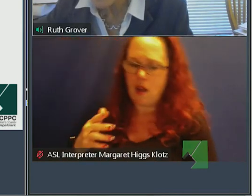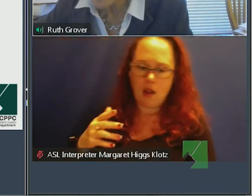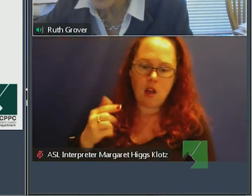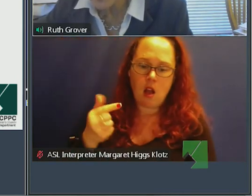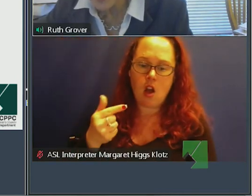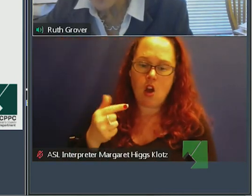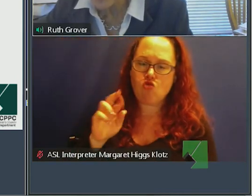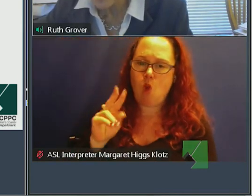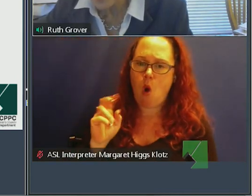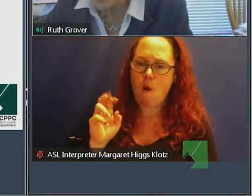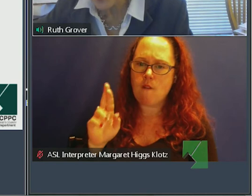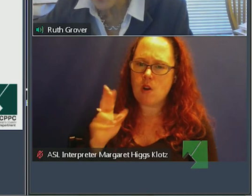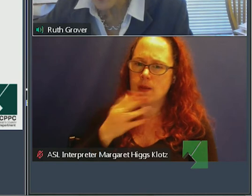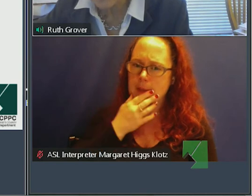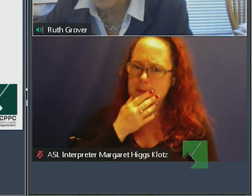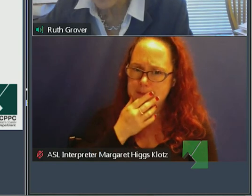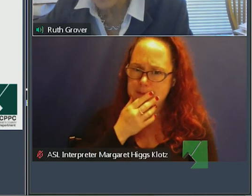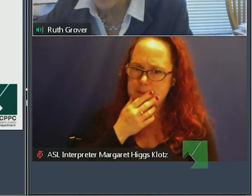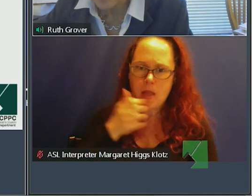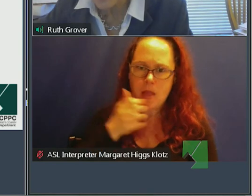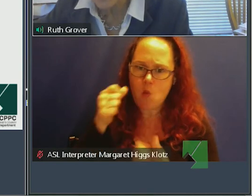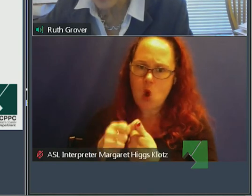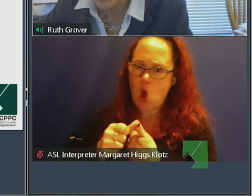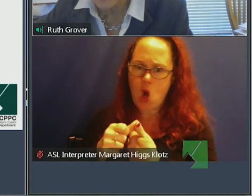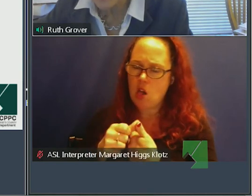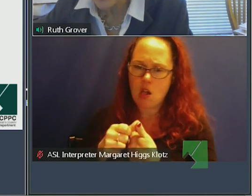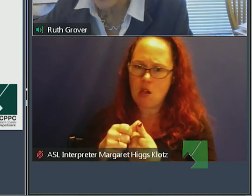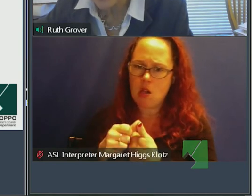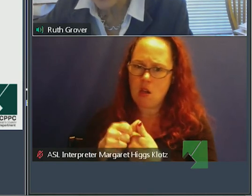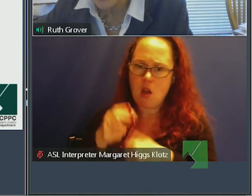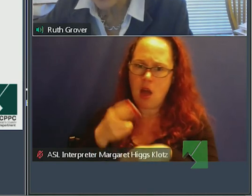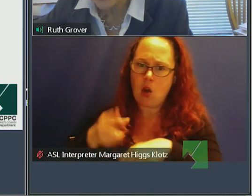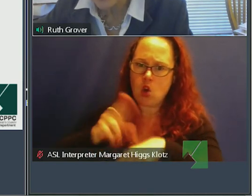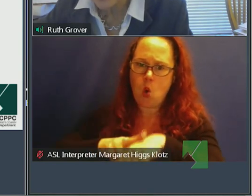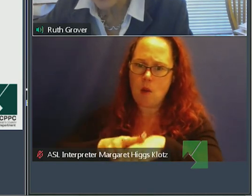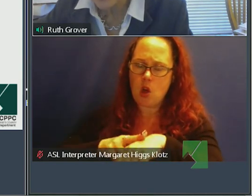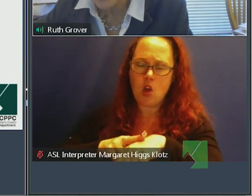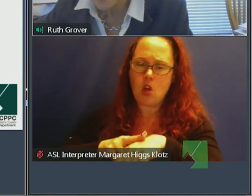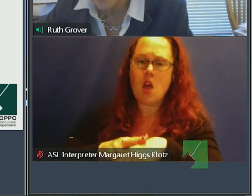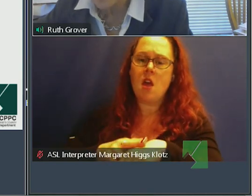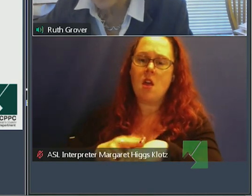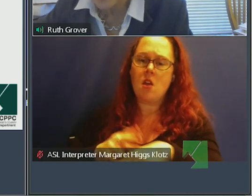I don't, I don't recall how long a typical mandatory referral staff report is,